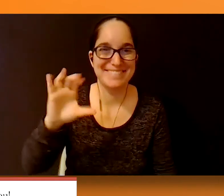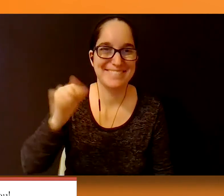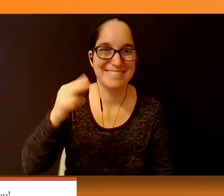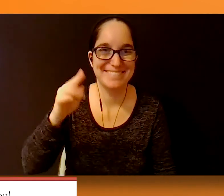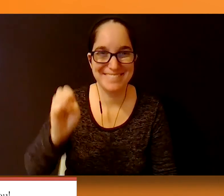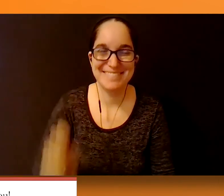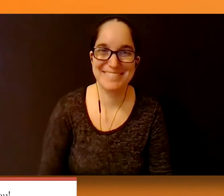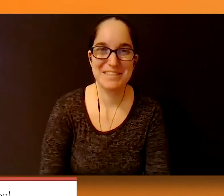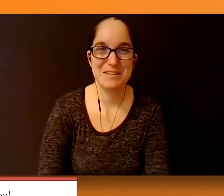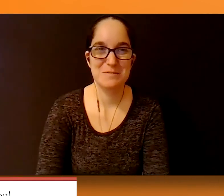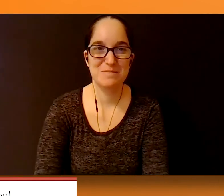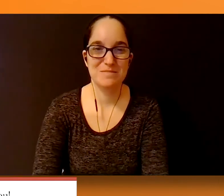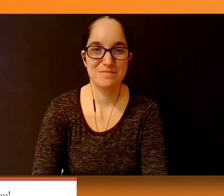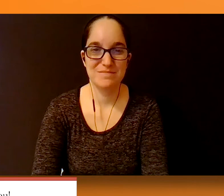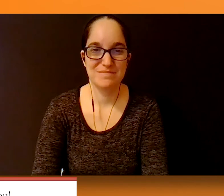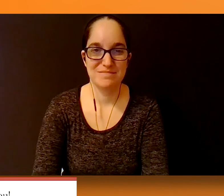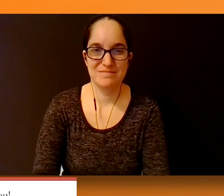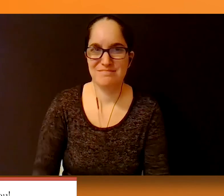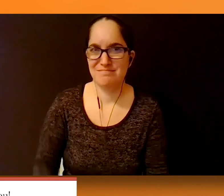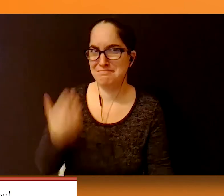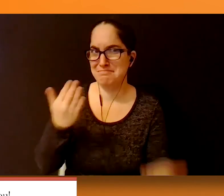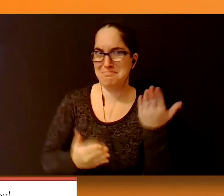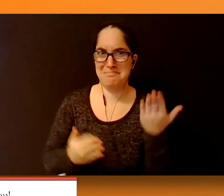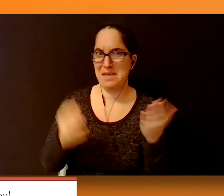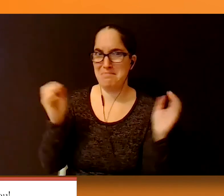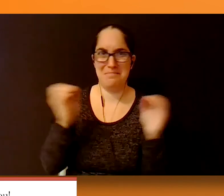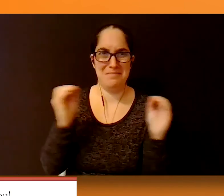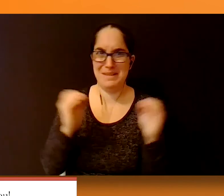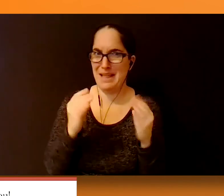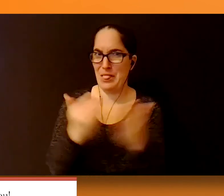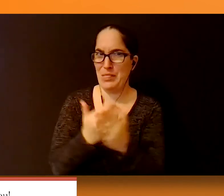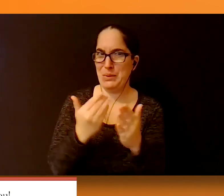You're welcome, Catherine. I probably didn't teach you anything new, Catherine.